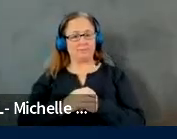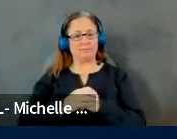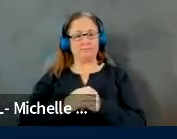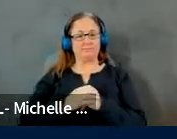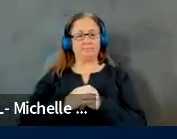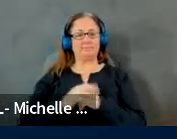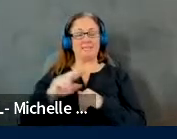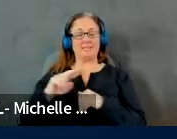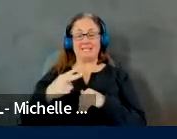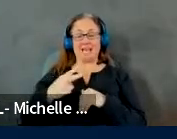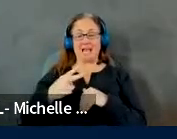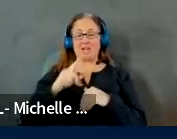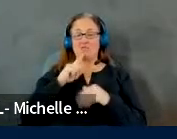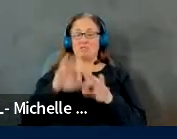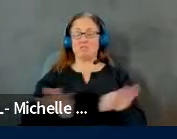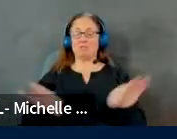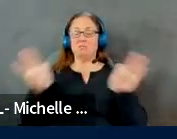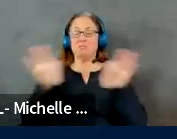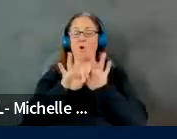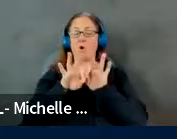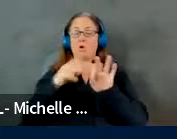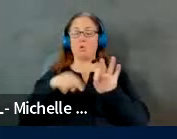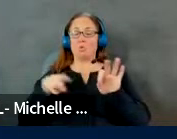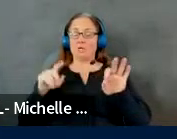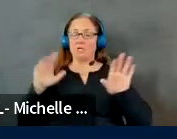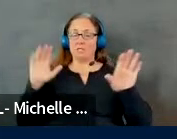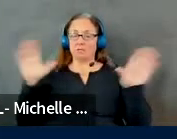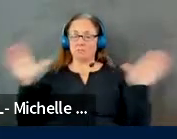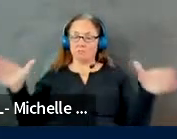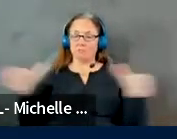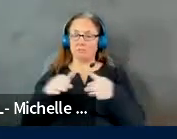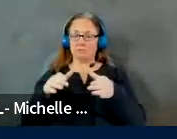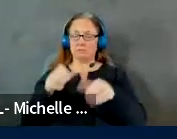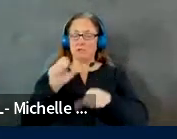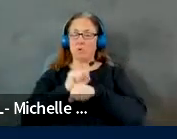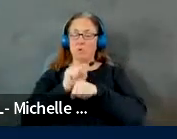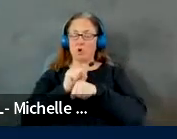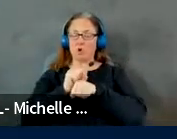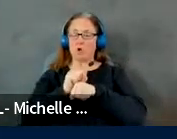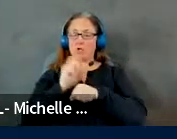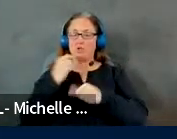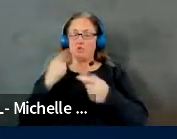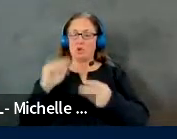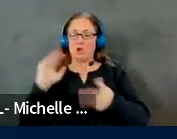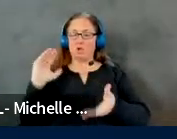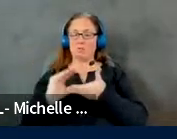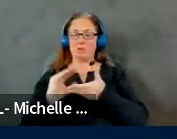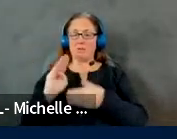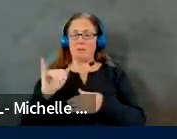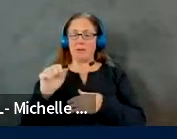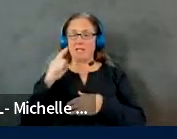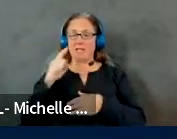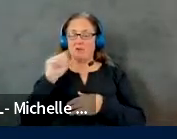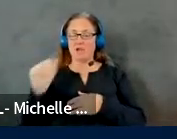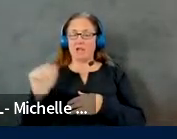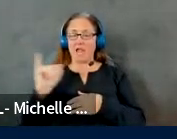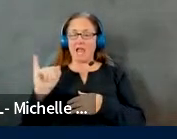Secondly, it's important that we collectively work towards minimizing bias in AI. AI data